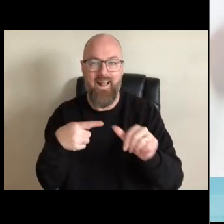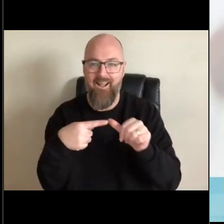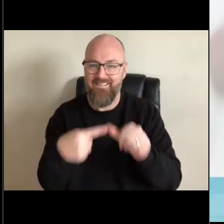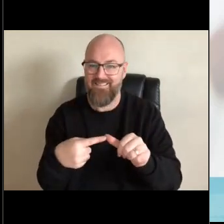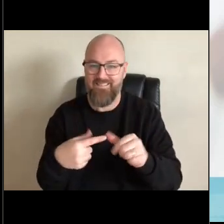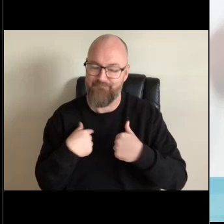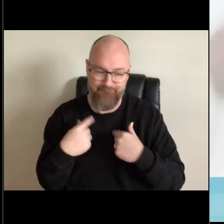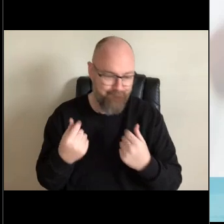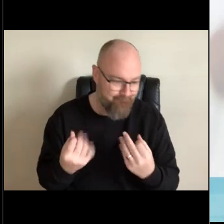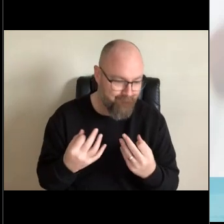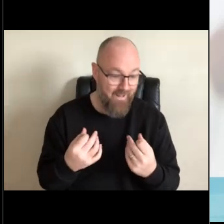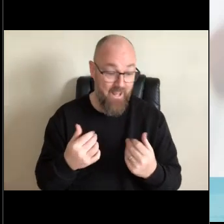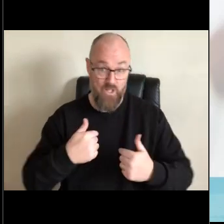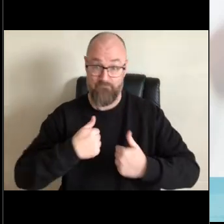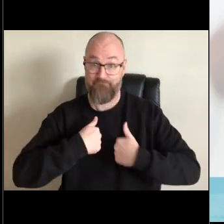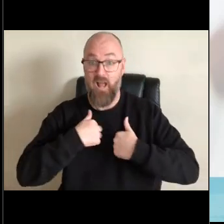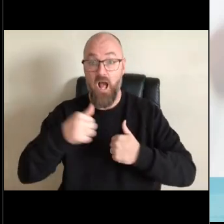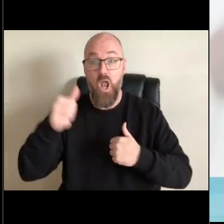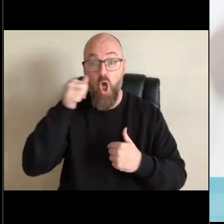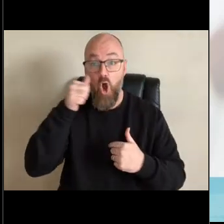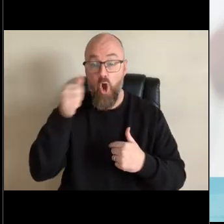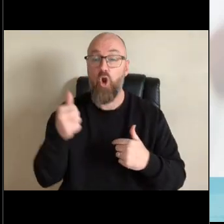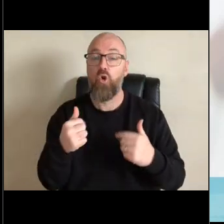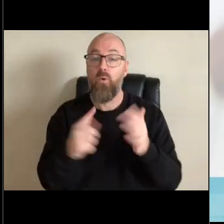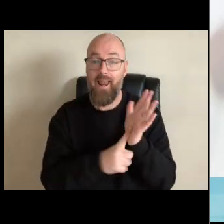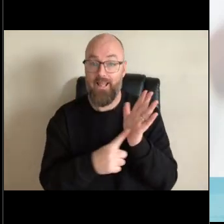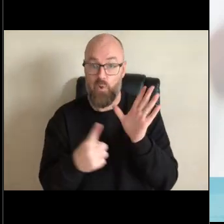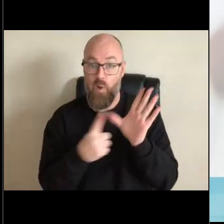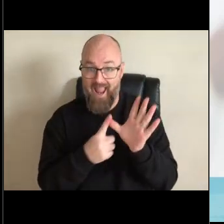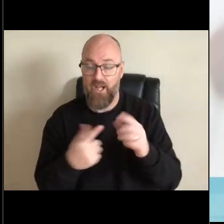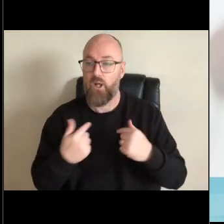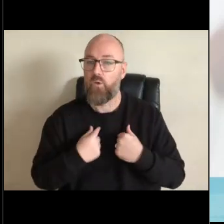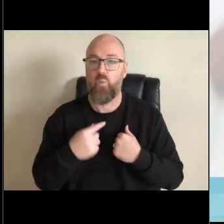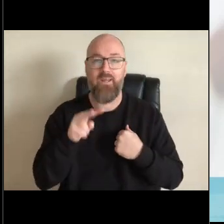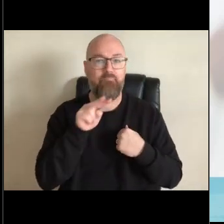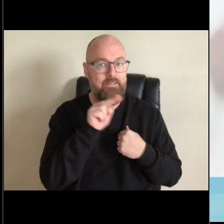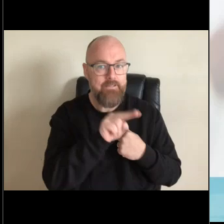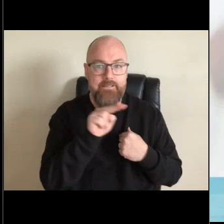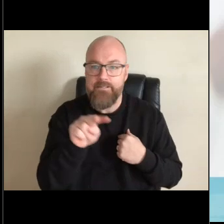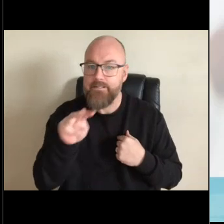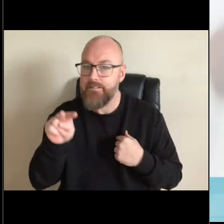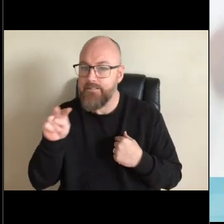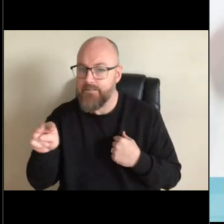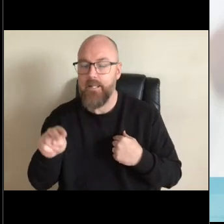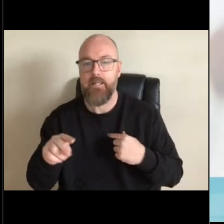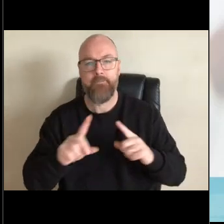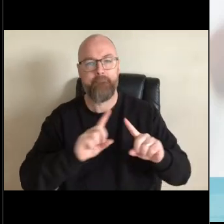Legal Aid we've seen a number of different ways that this this has been drafted by different